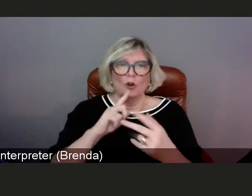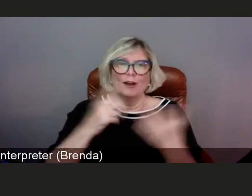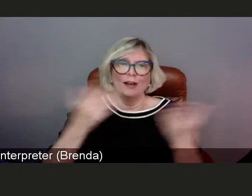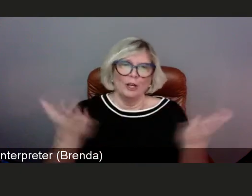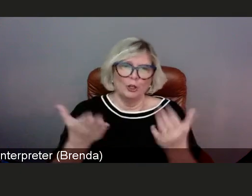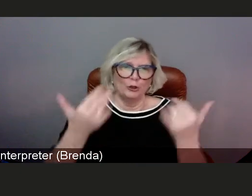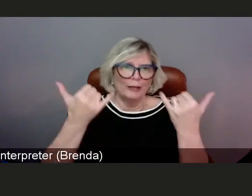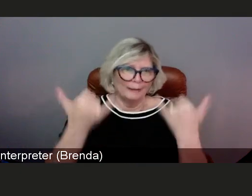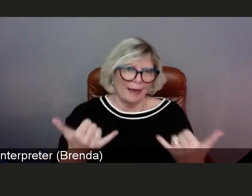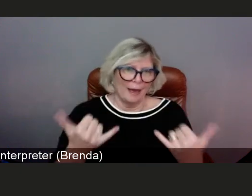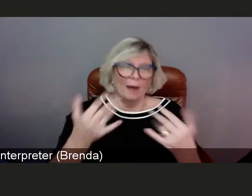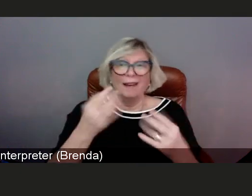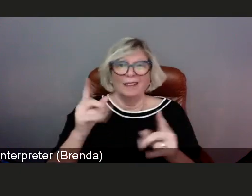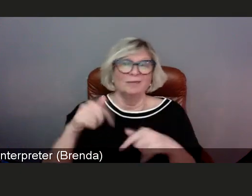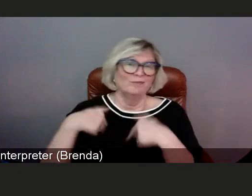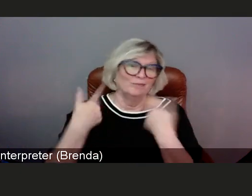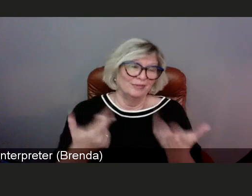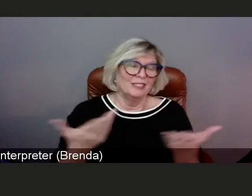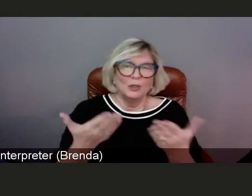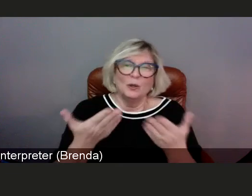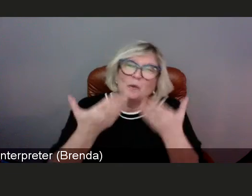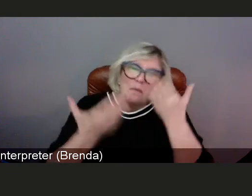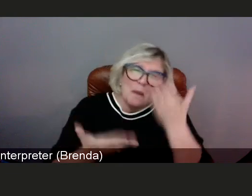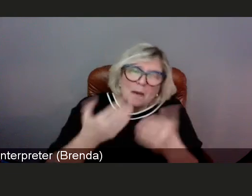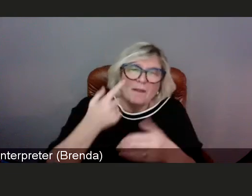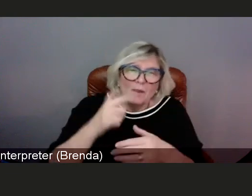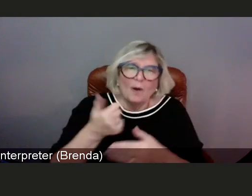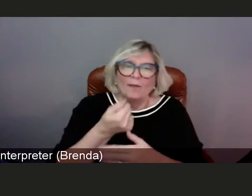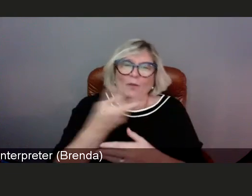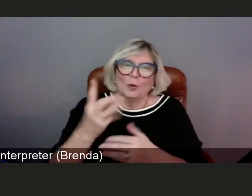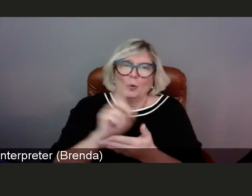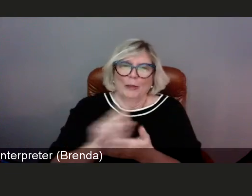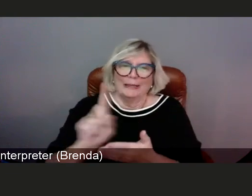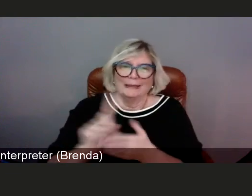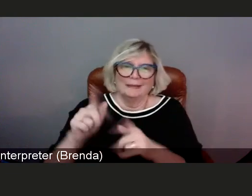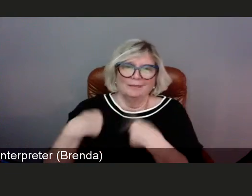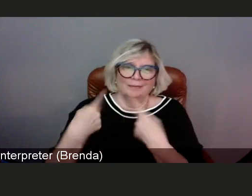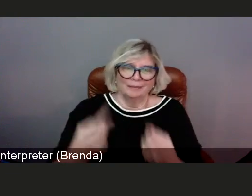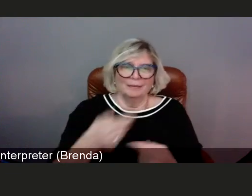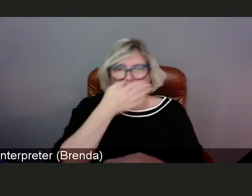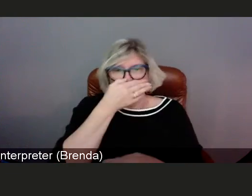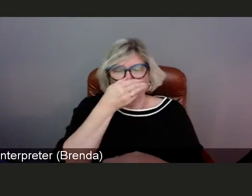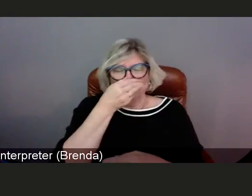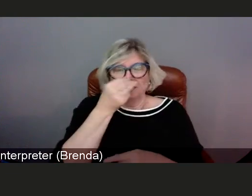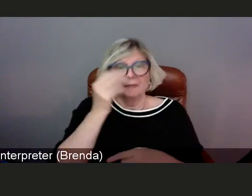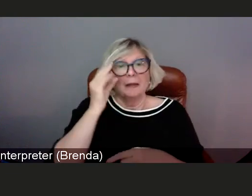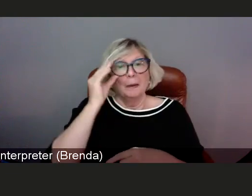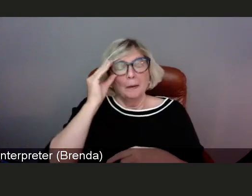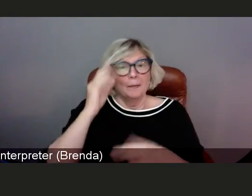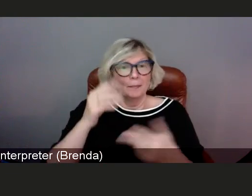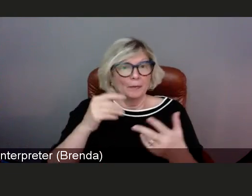and have been here likely for several weeks at least. It is believed that the United Kingdom strain